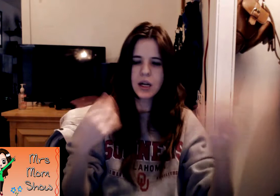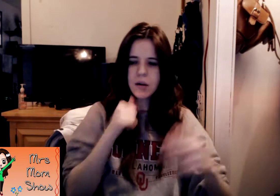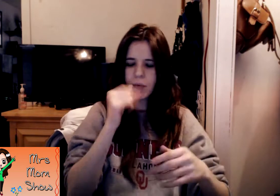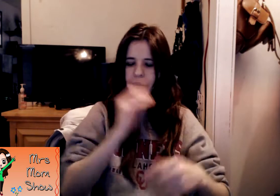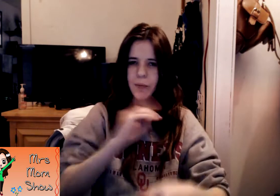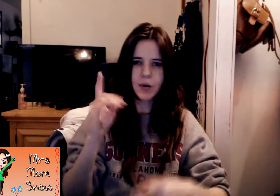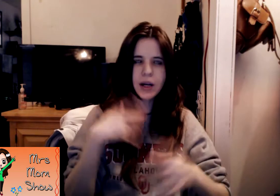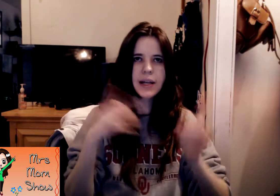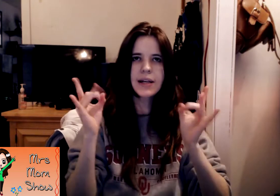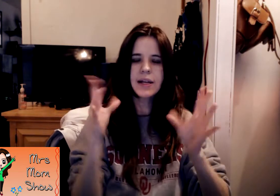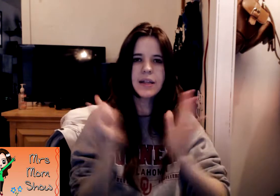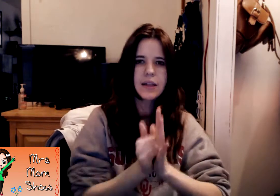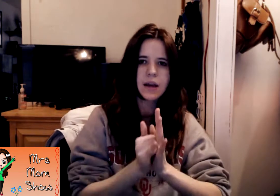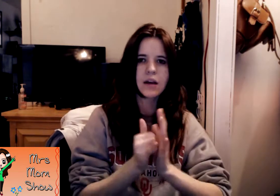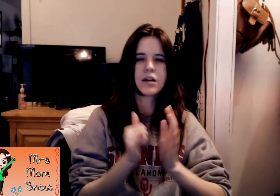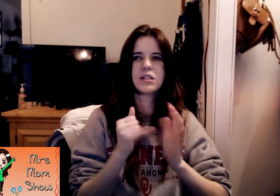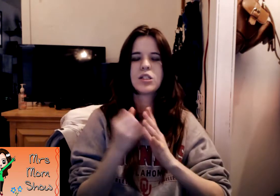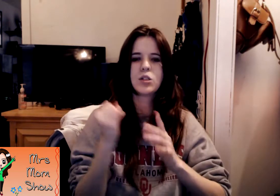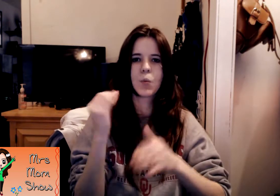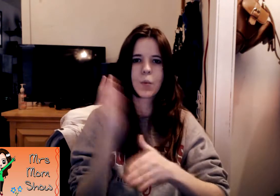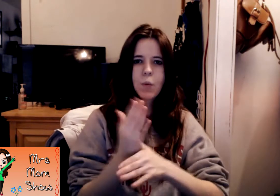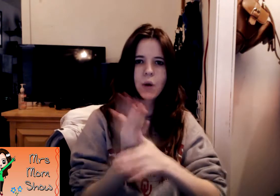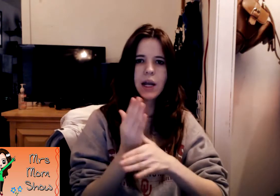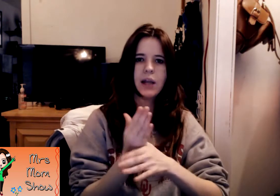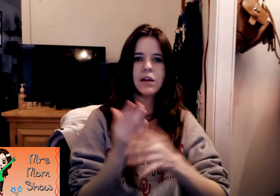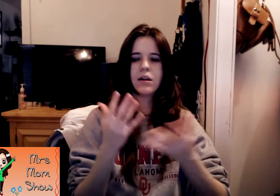I'm not in the mood for it. I hate that. It's so annoying.